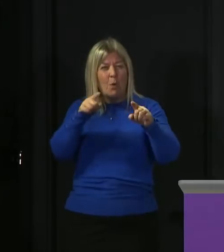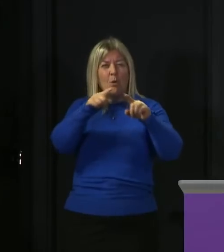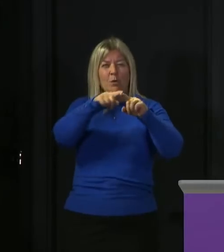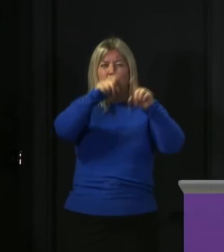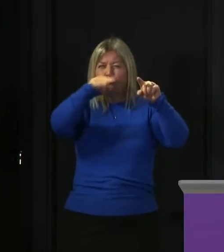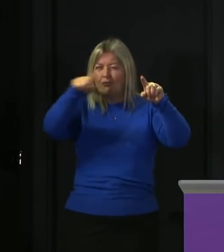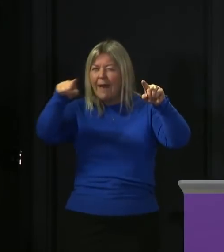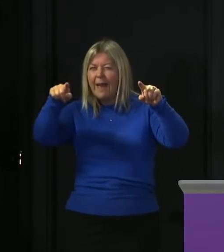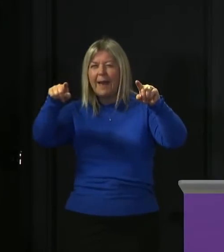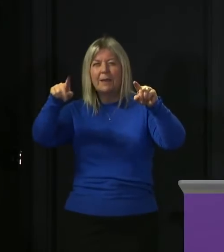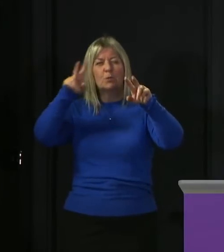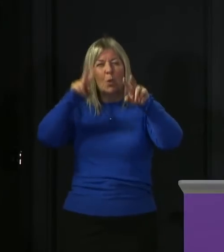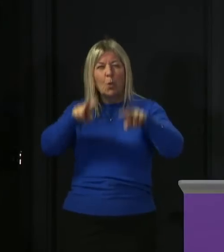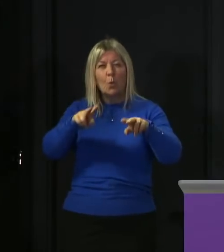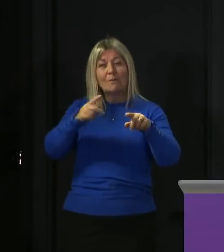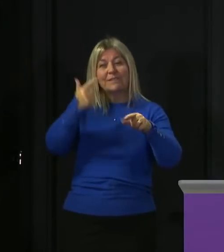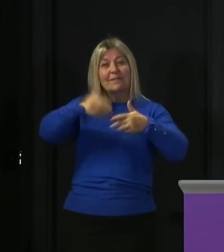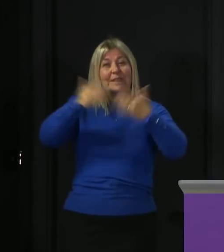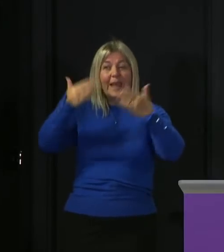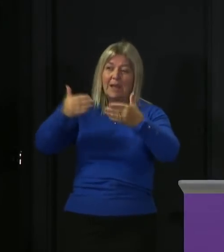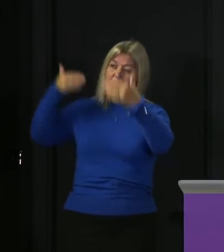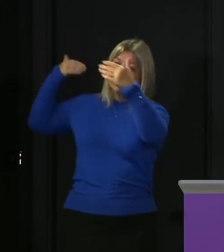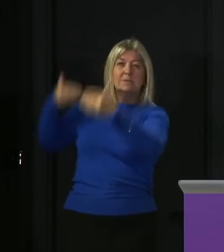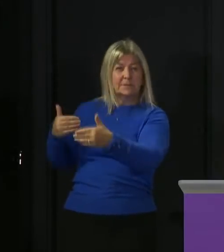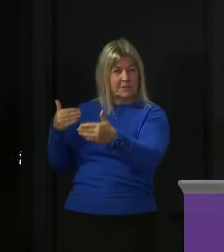on a figure like today, whether this will have been an impact. Where there may have